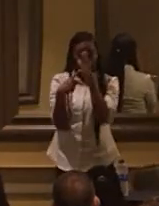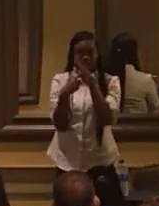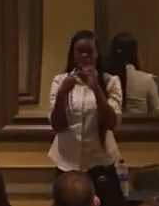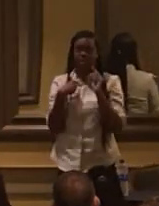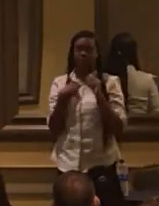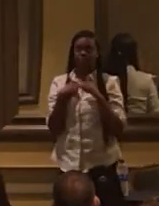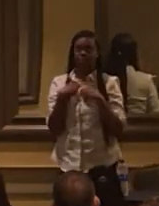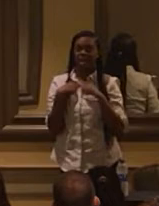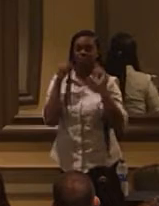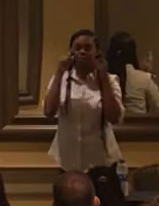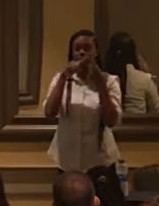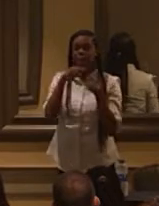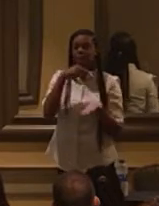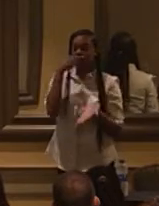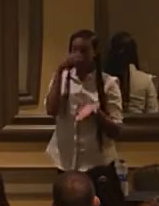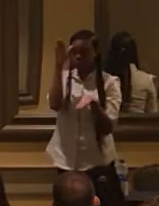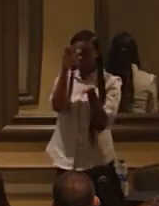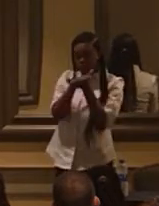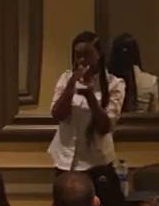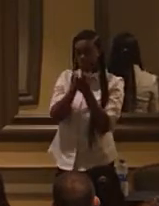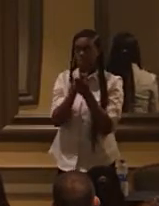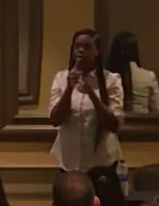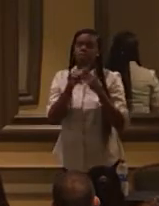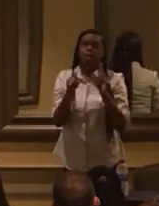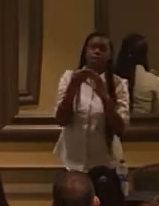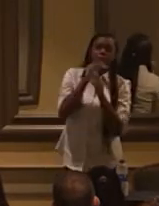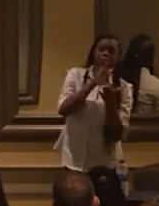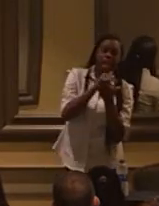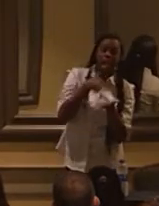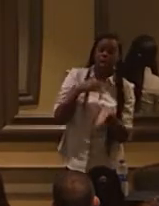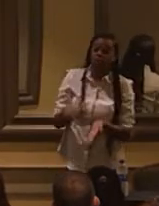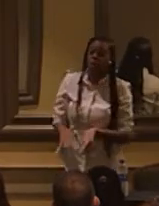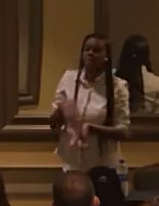I attend a public school.